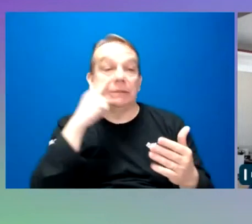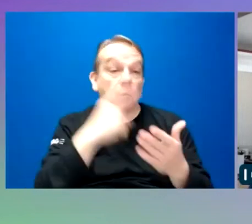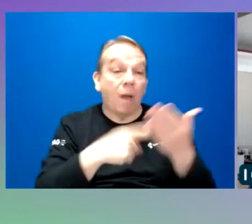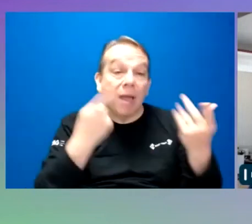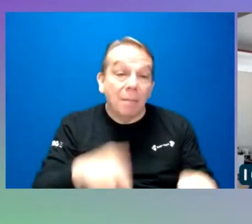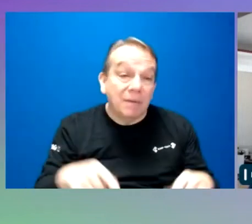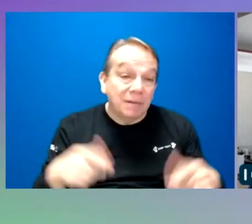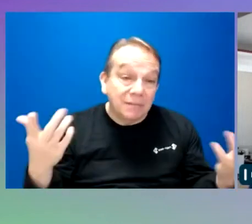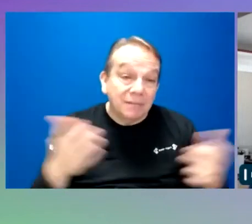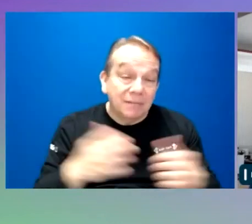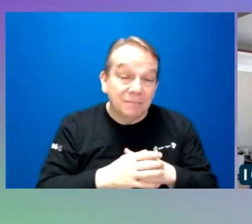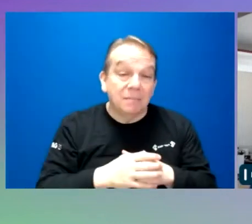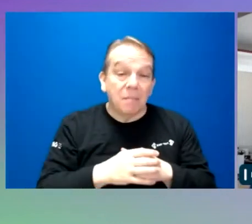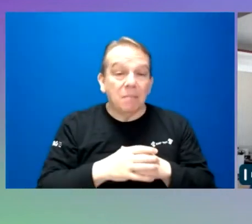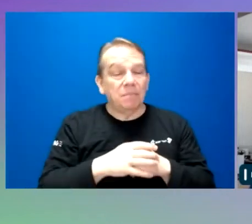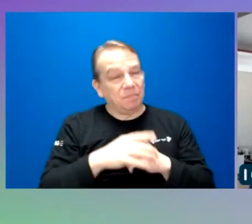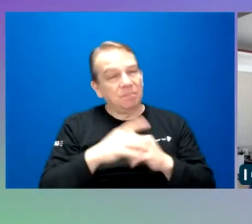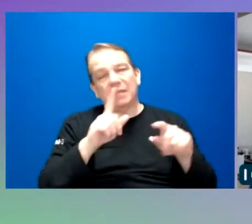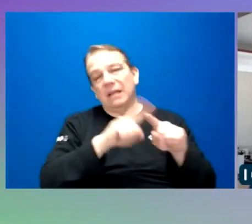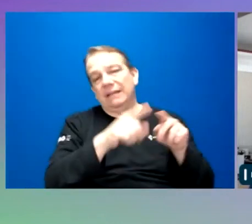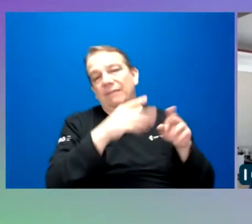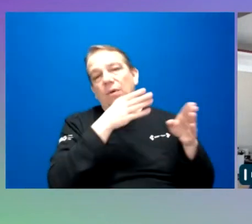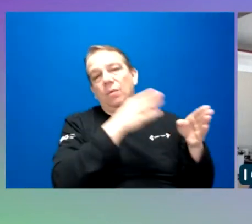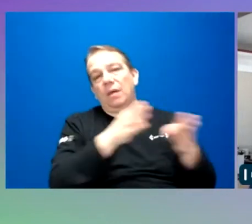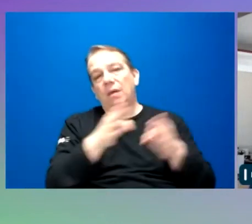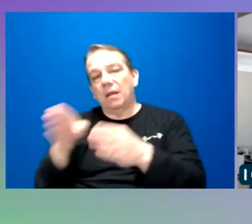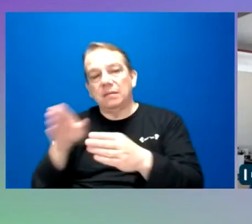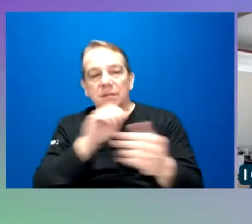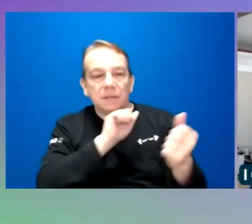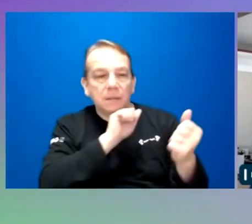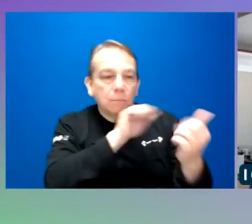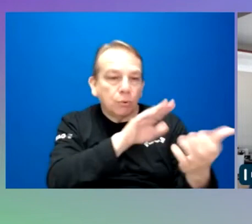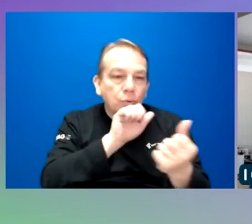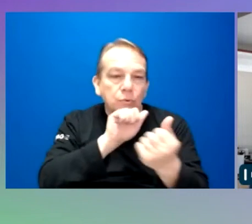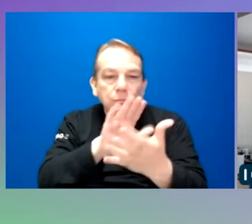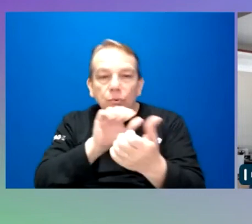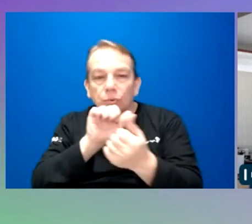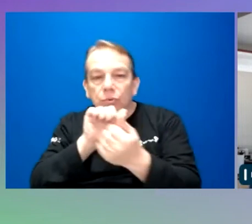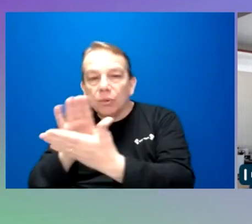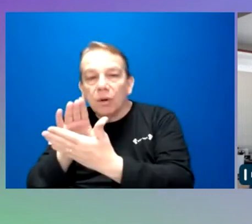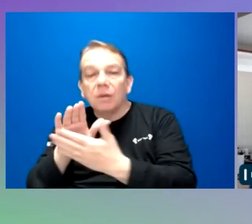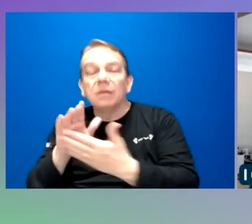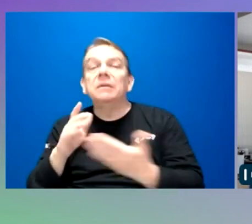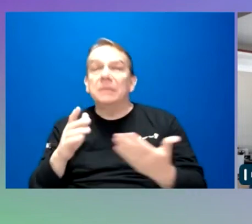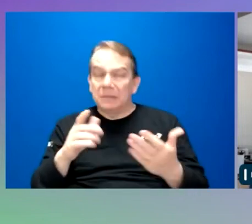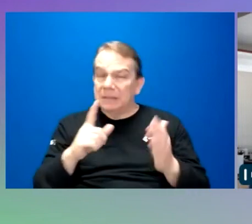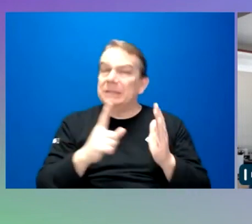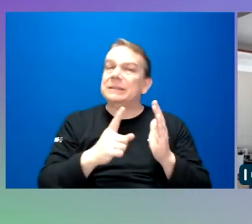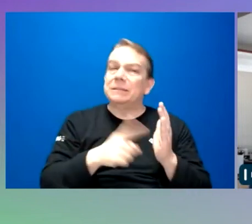are different ways you have to attack it in different ways, but you can get those nuggets. It's all about knowing. Knowing your